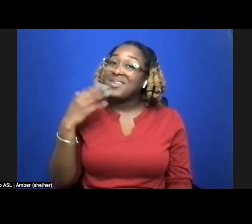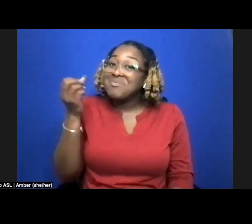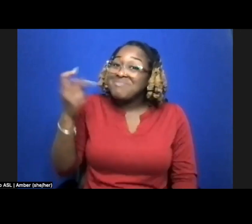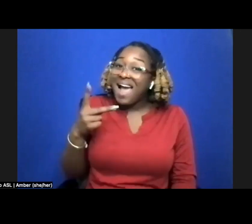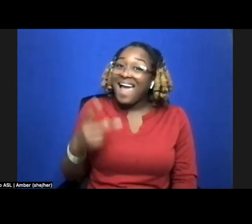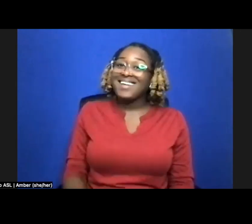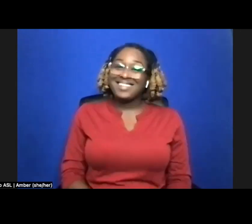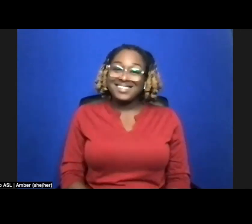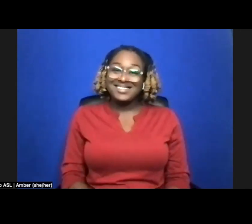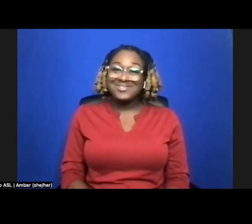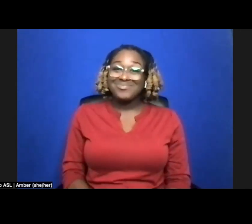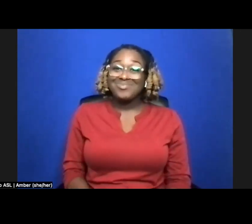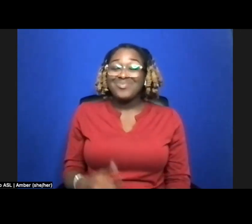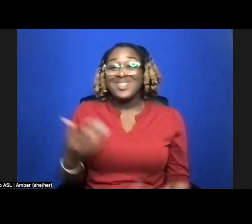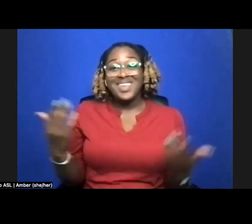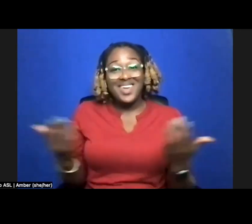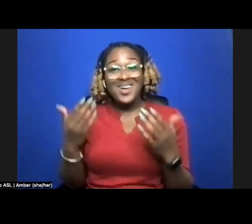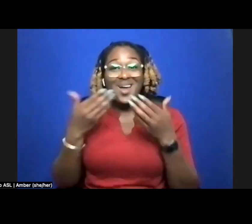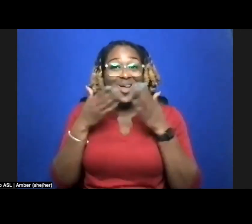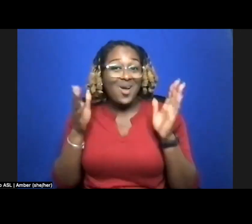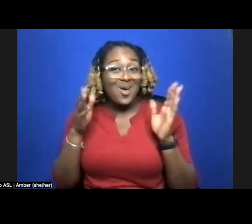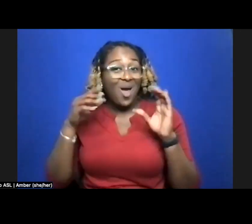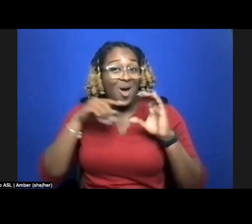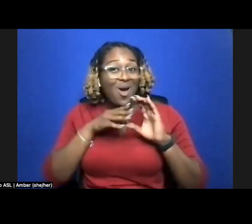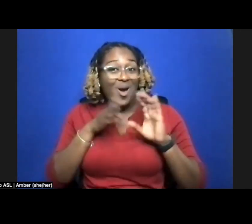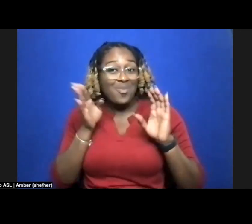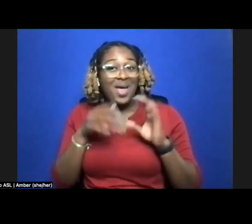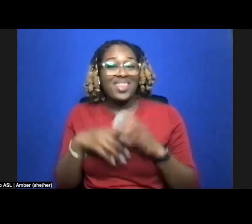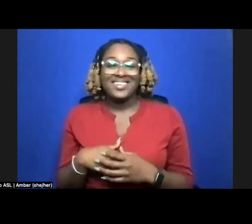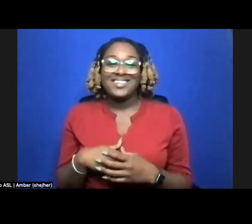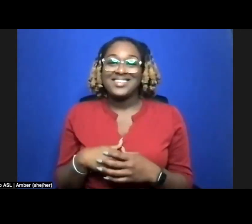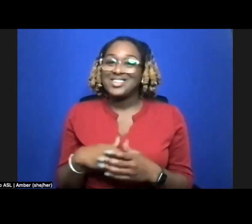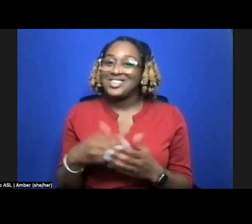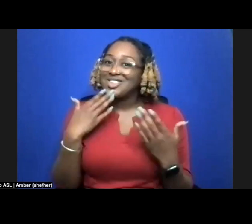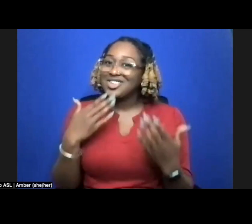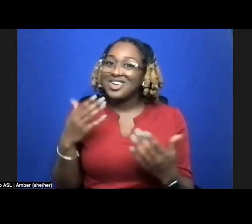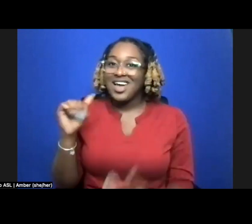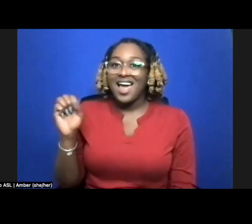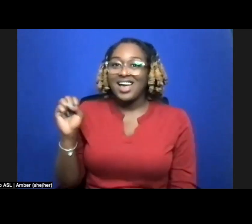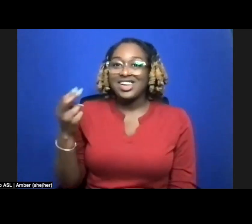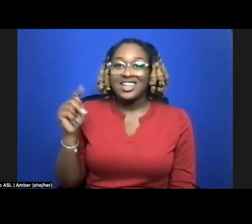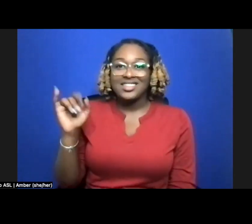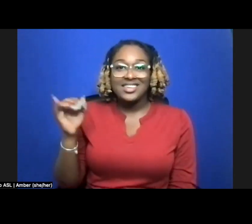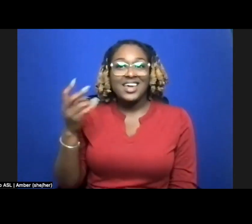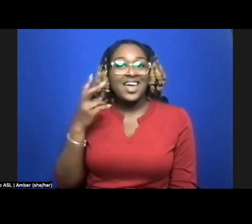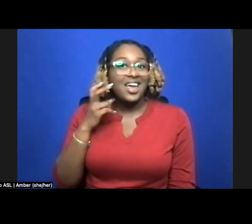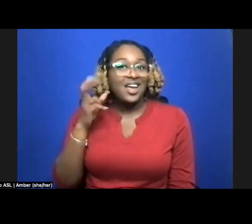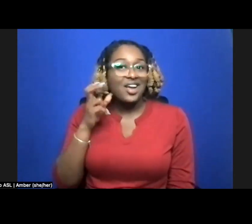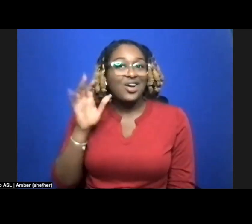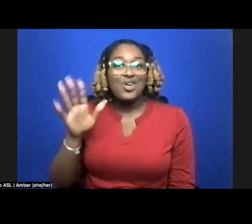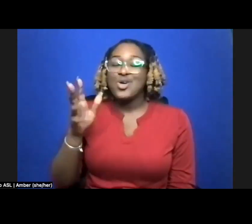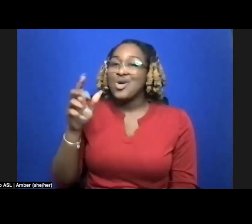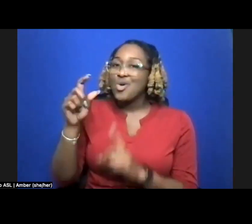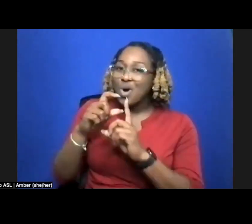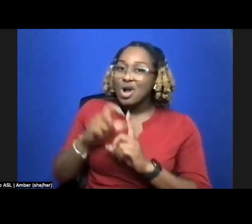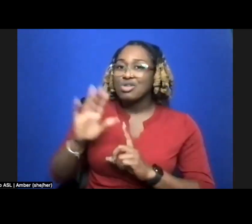at Open Mouth, and it was so great, Ashia, to hear your words in your voice and to feel,